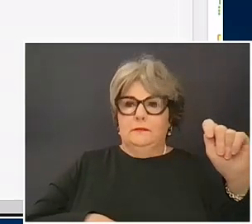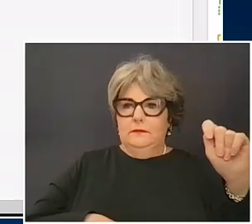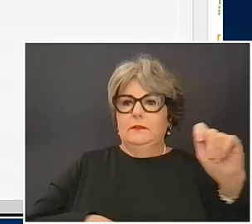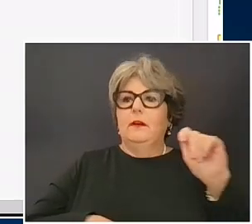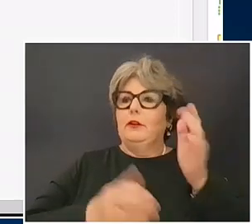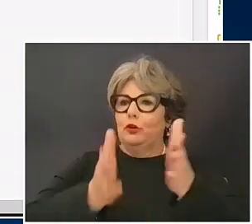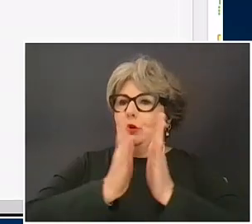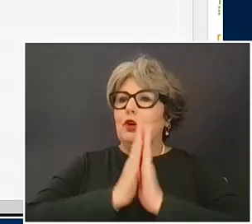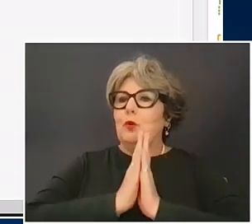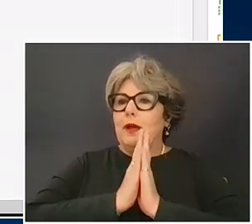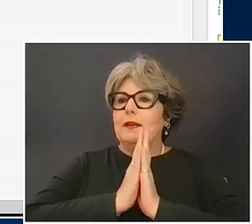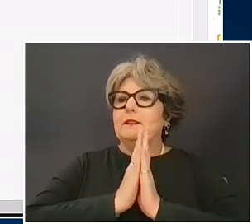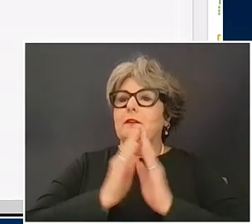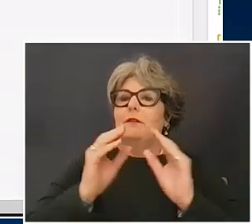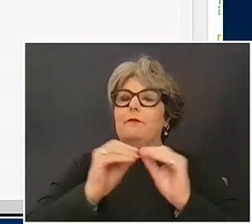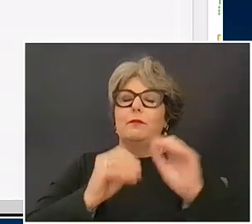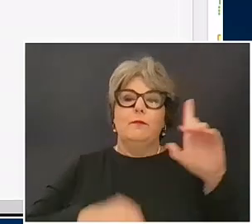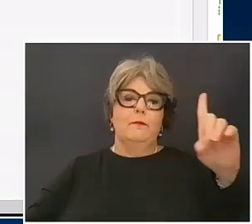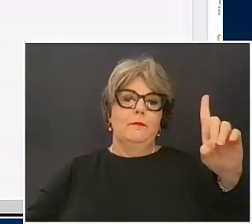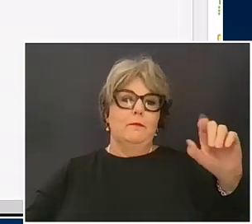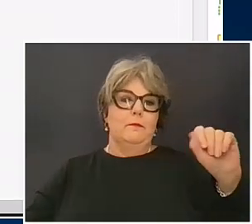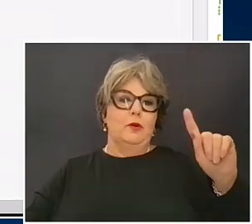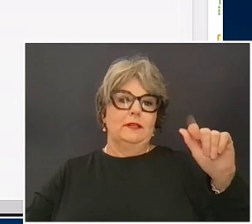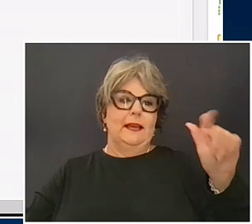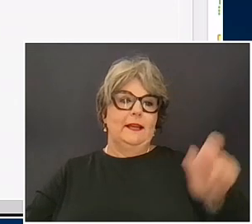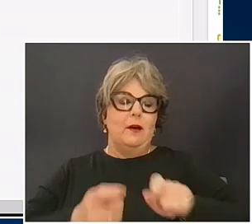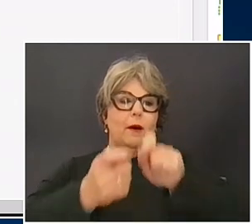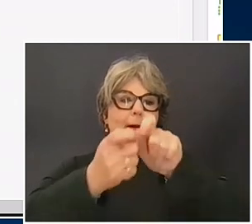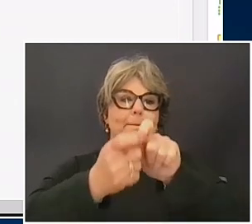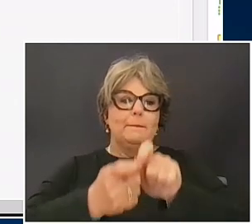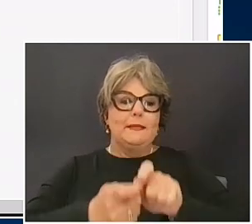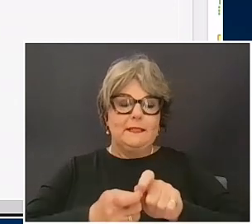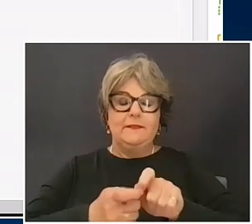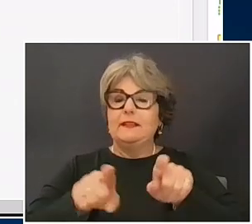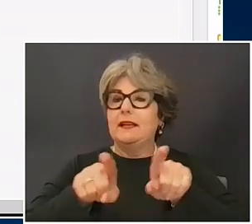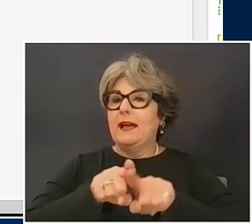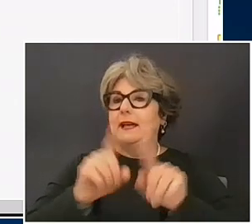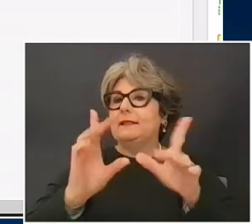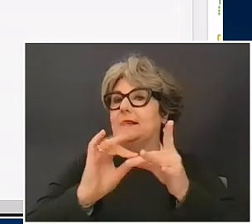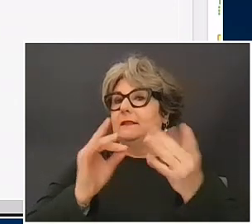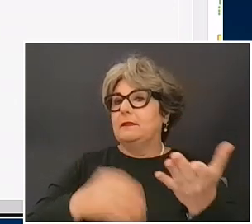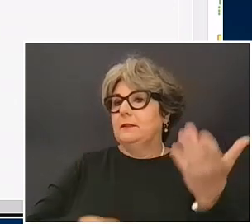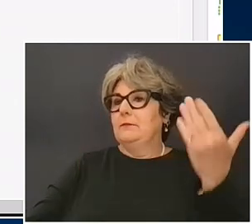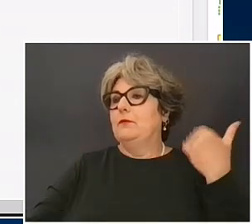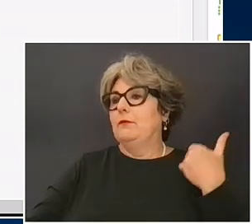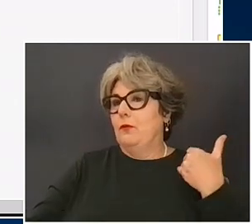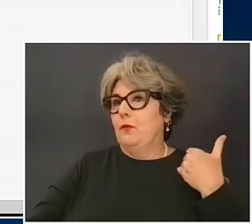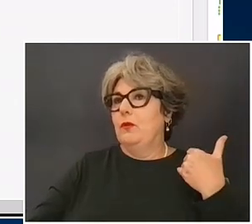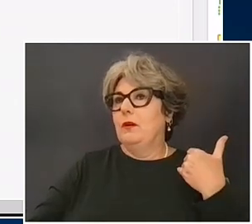for more data on specifics. As I mentioned with the asynchronous clock